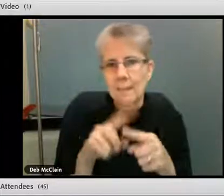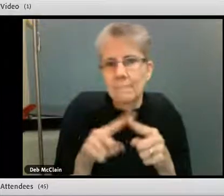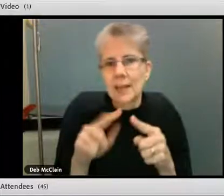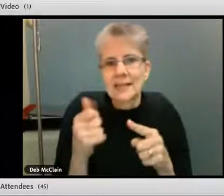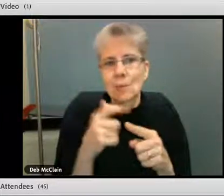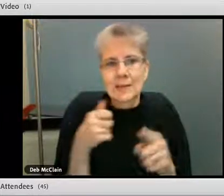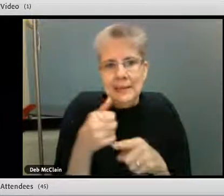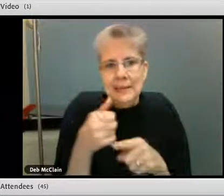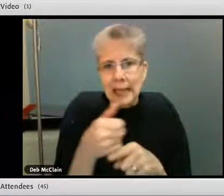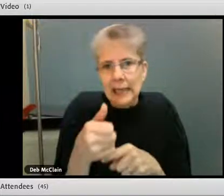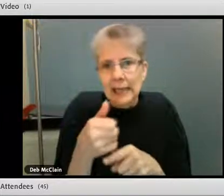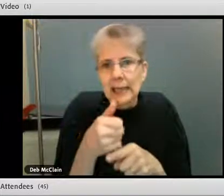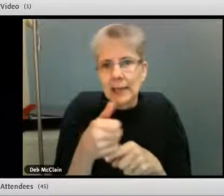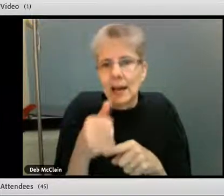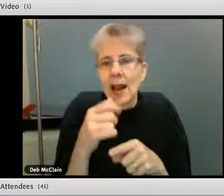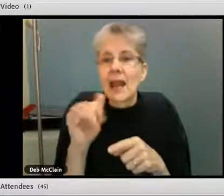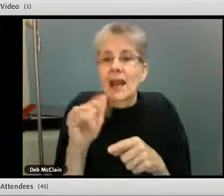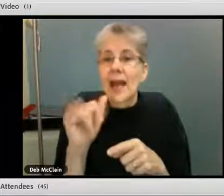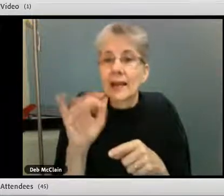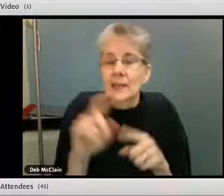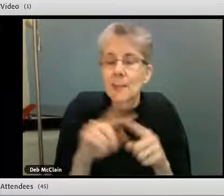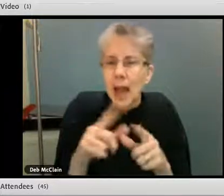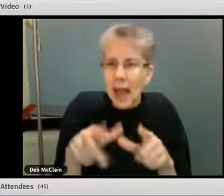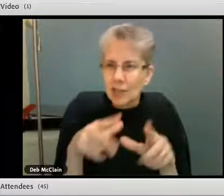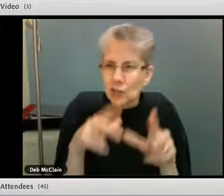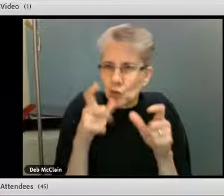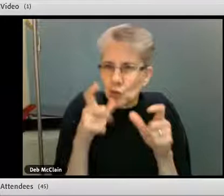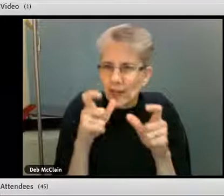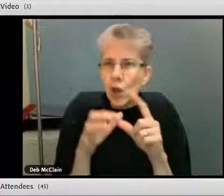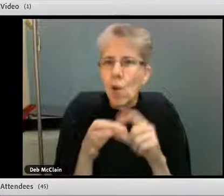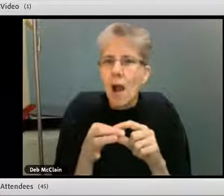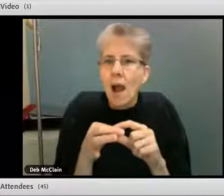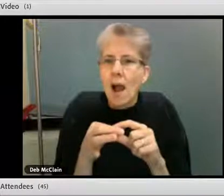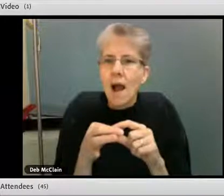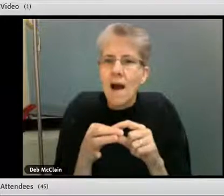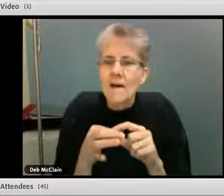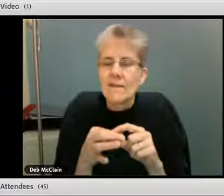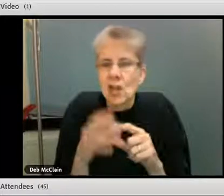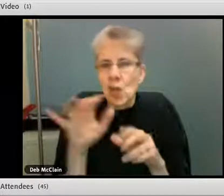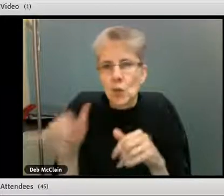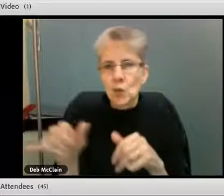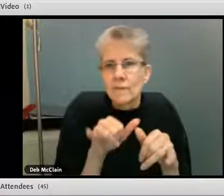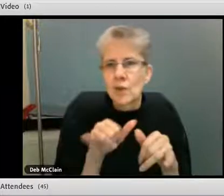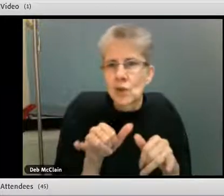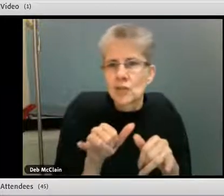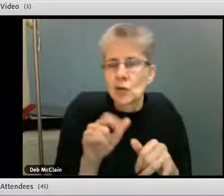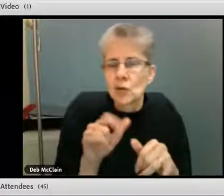but I took a video of the ride at Universal -- Jaws. And the video is somebody who took the whole ride,